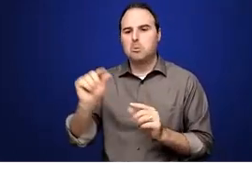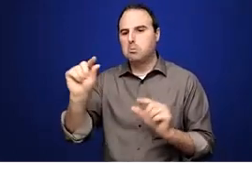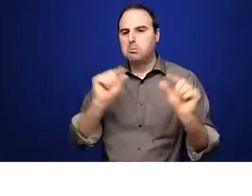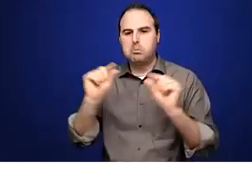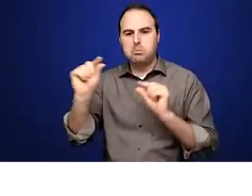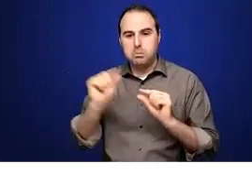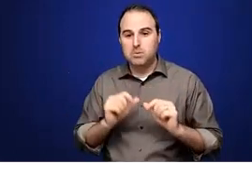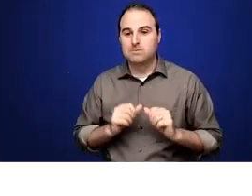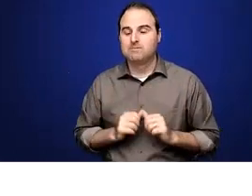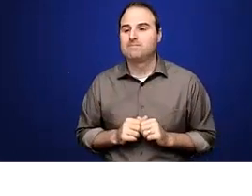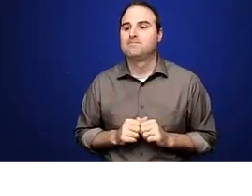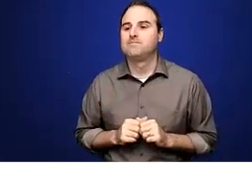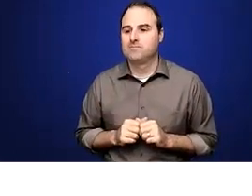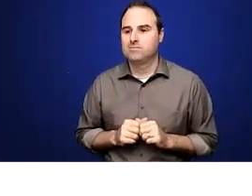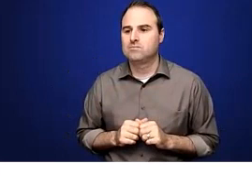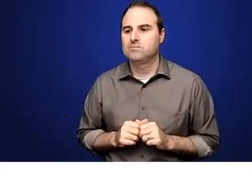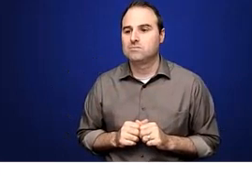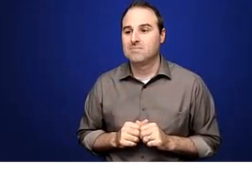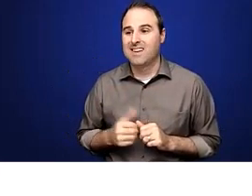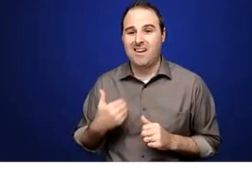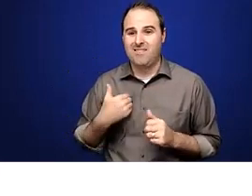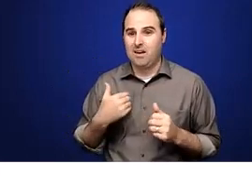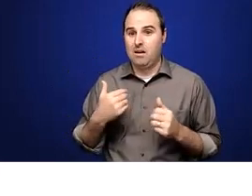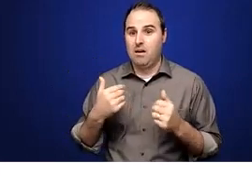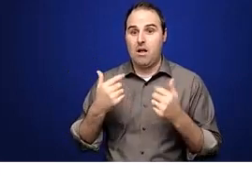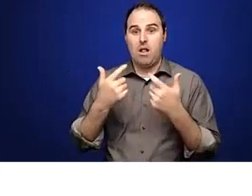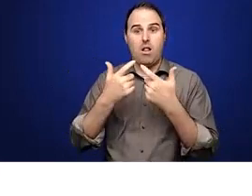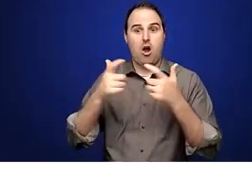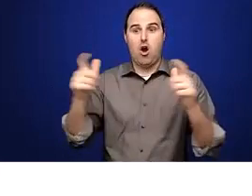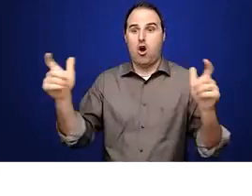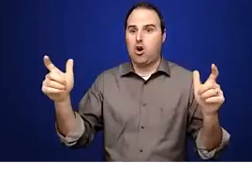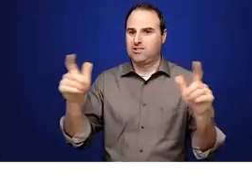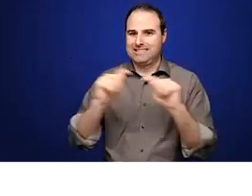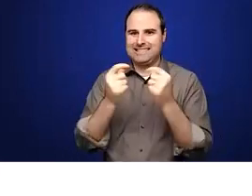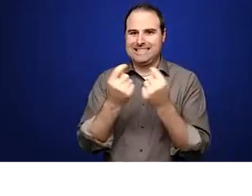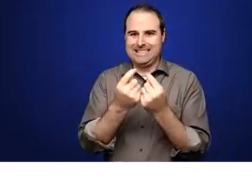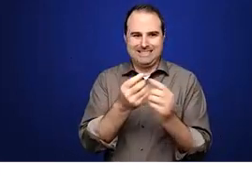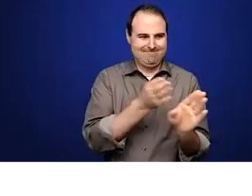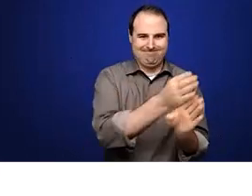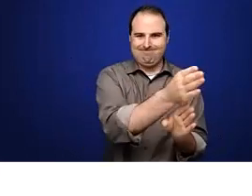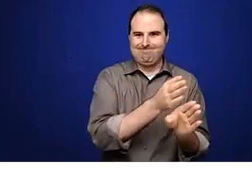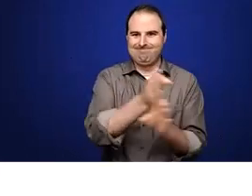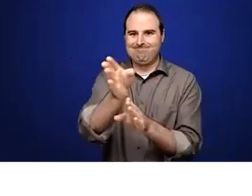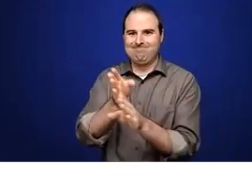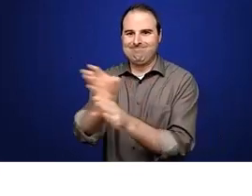It has a large interdisciplinary team that focuses on the research methods.